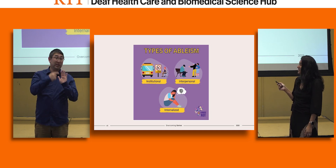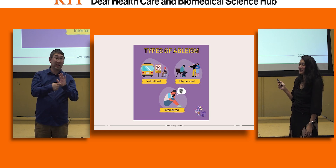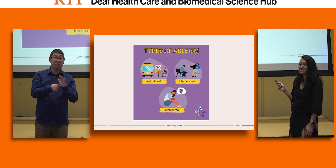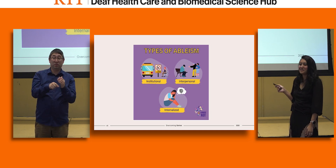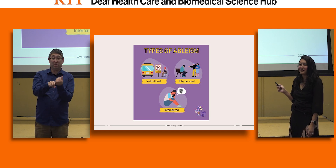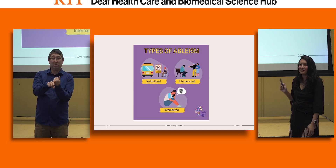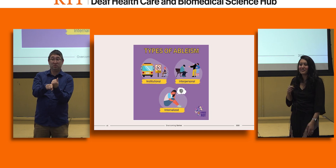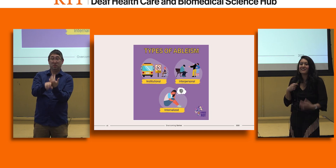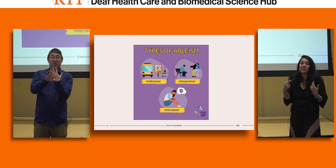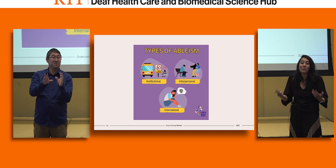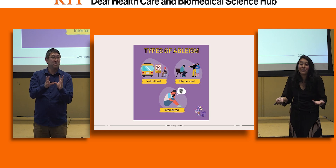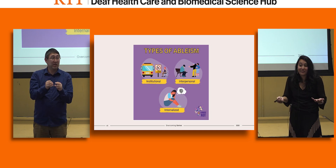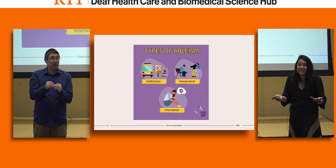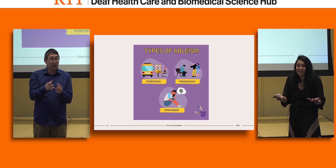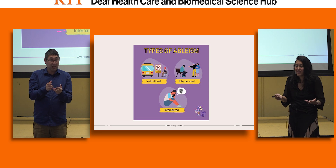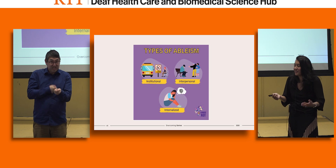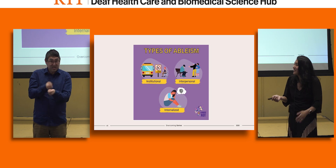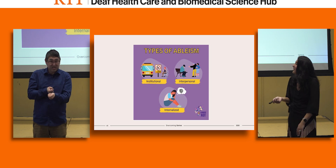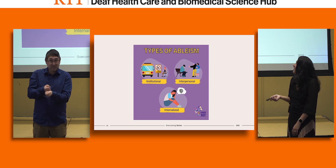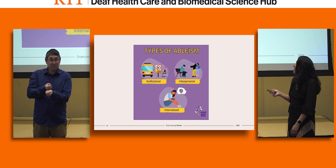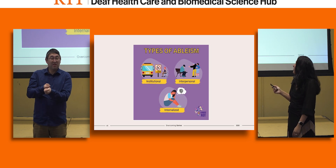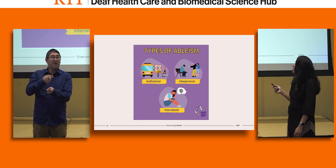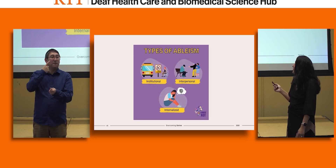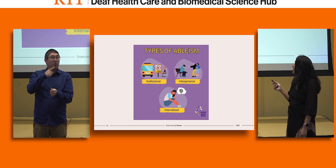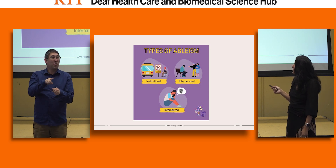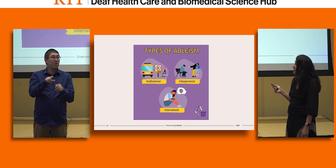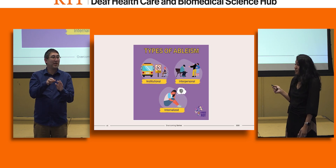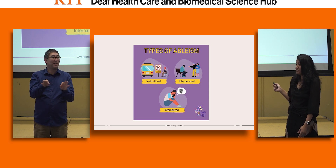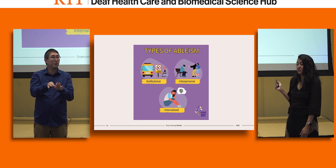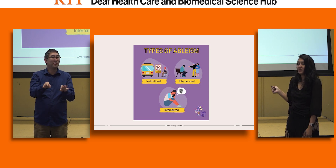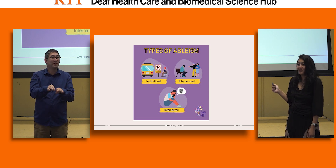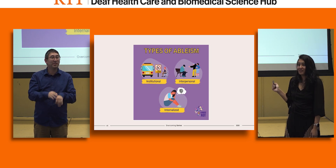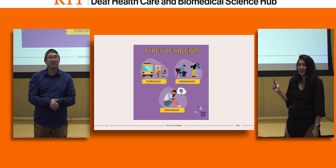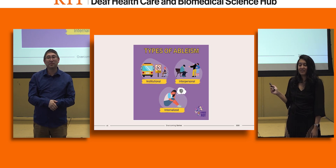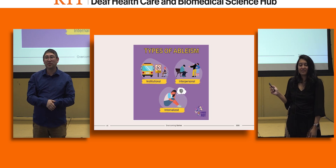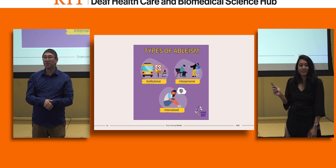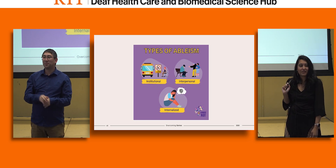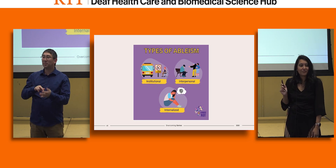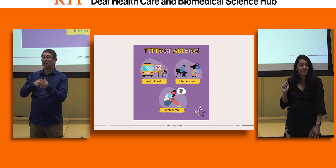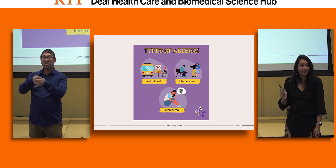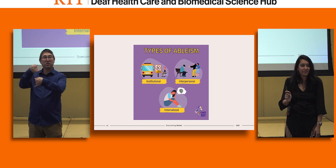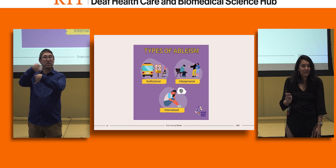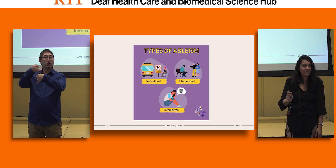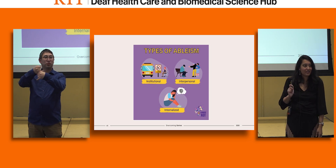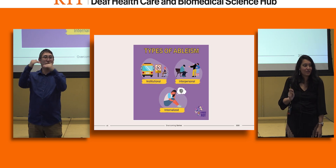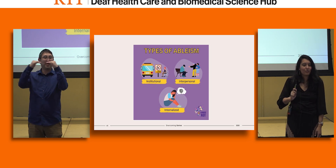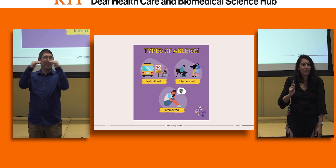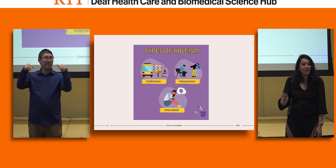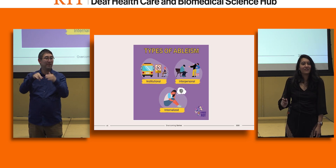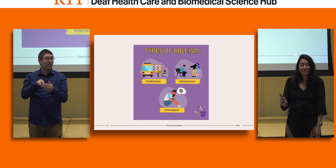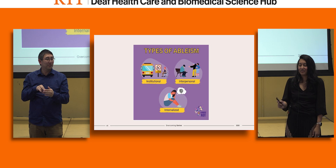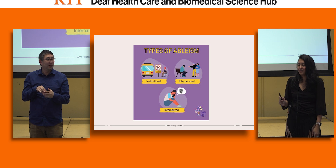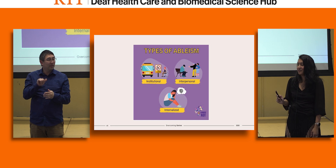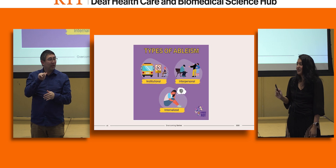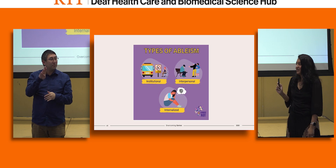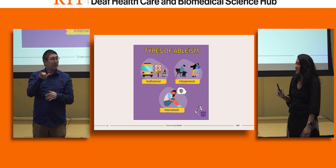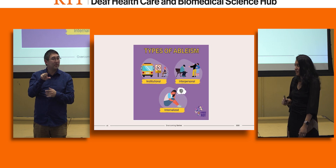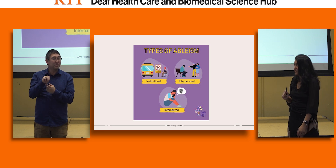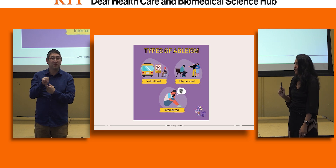and they couldn't understand the importance of it, there's institutional ones, right? So, they don't understand and they don't want to change